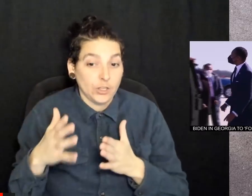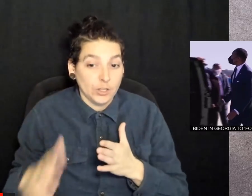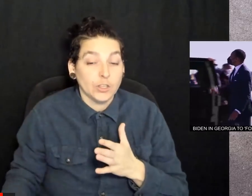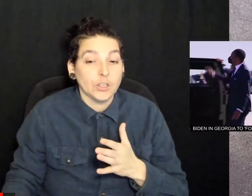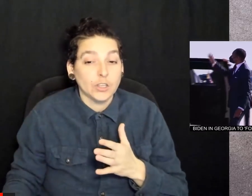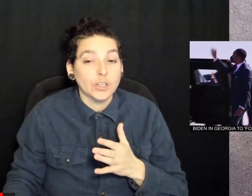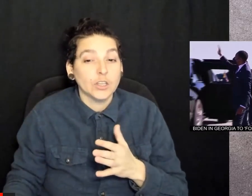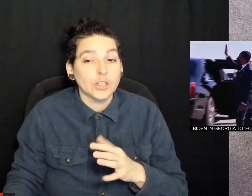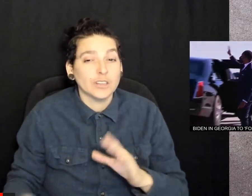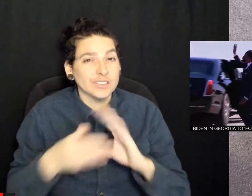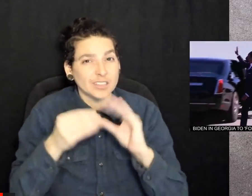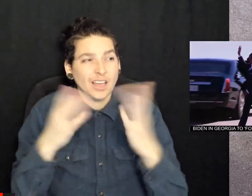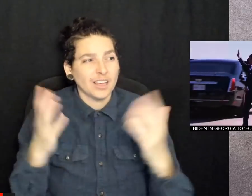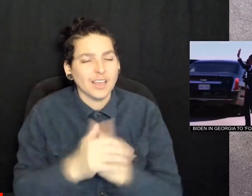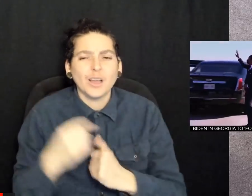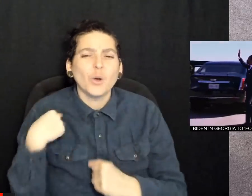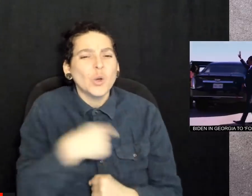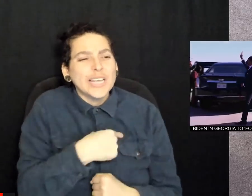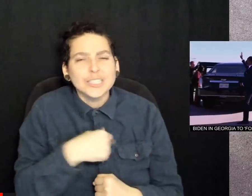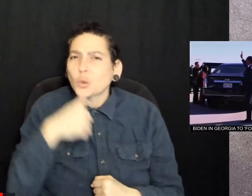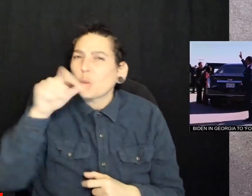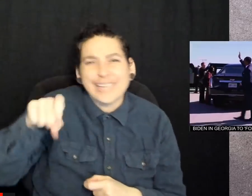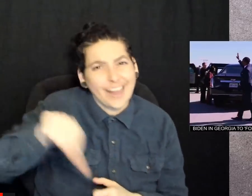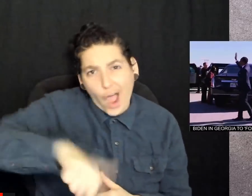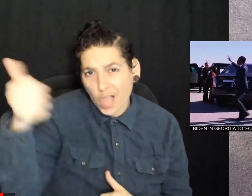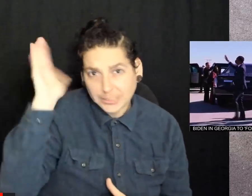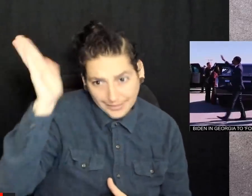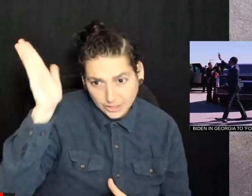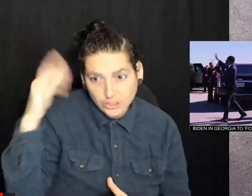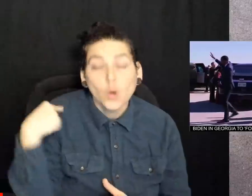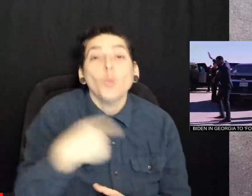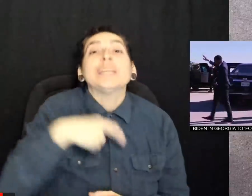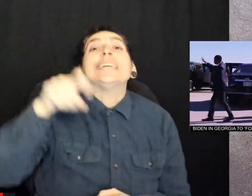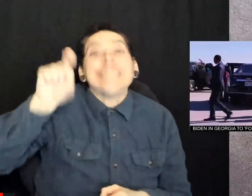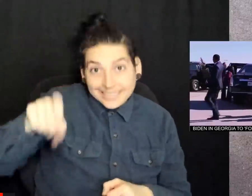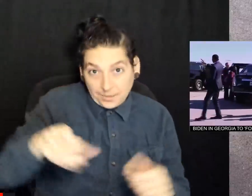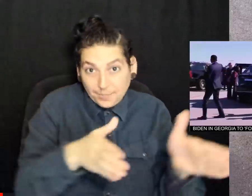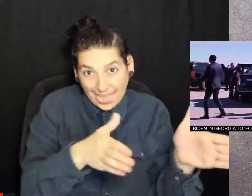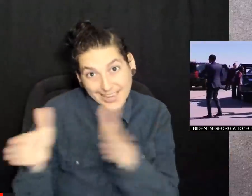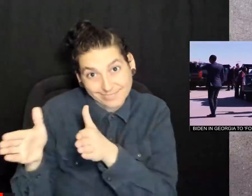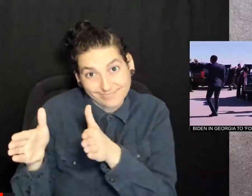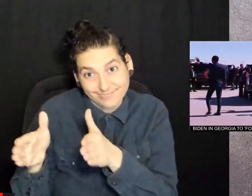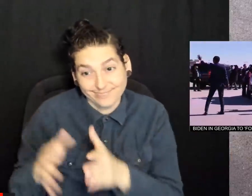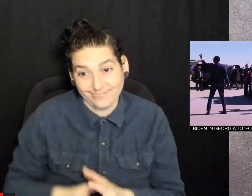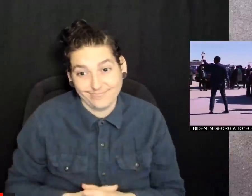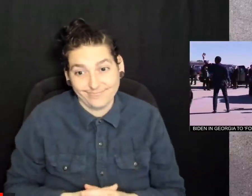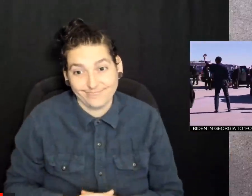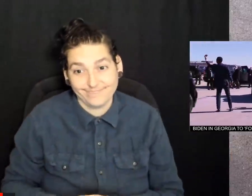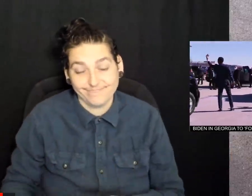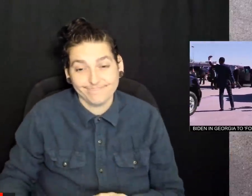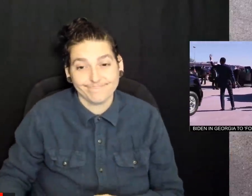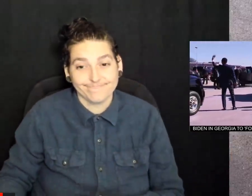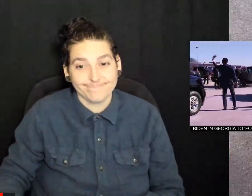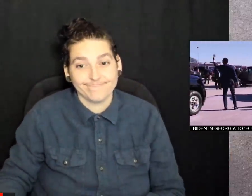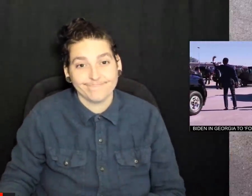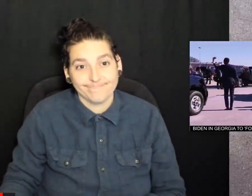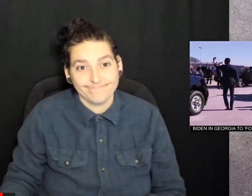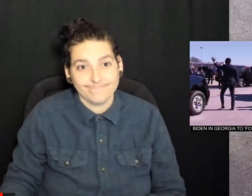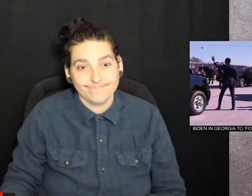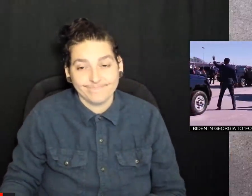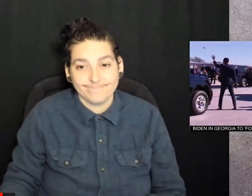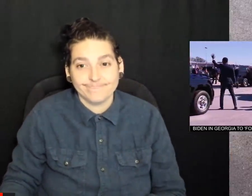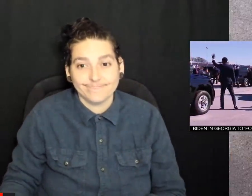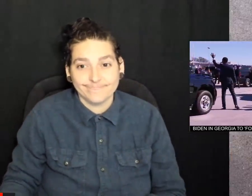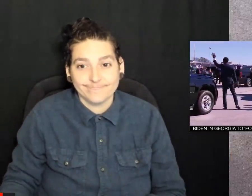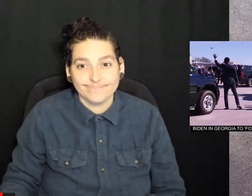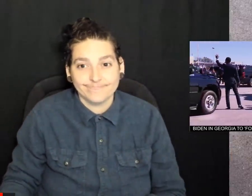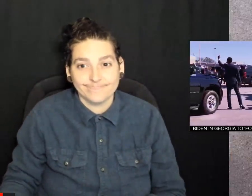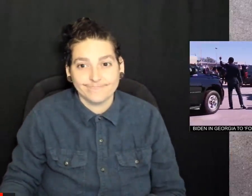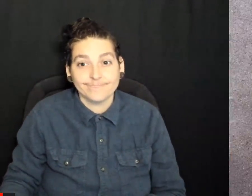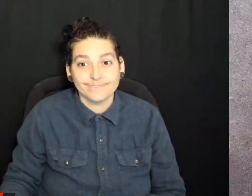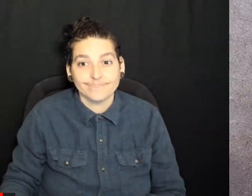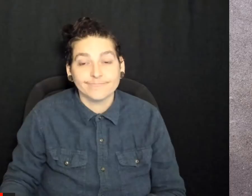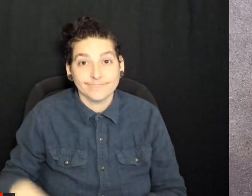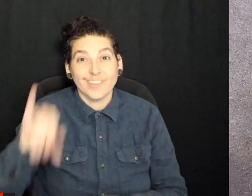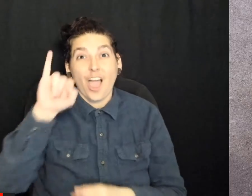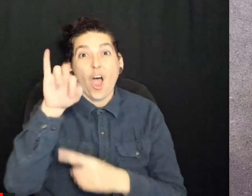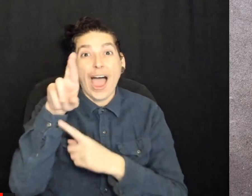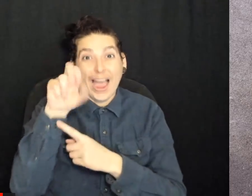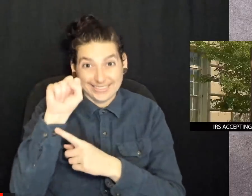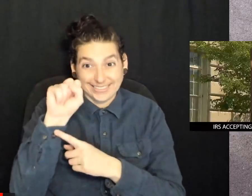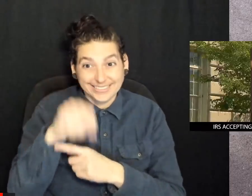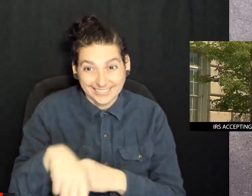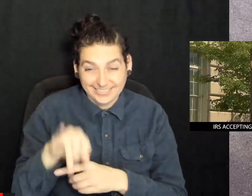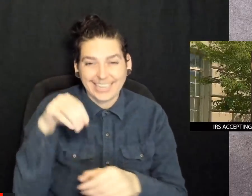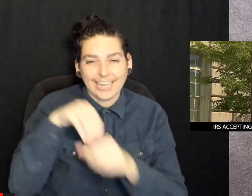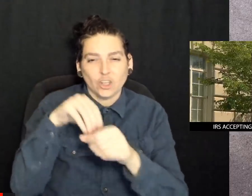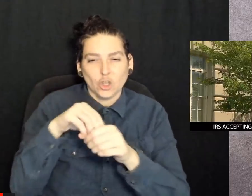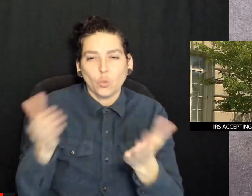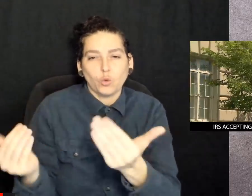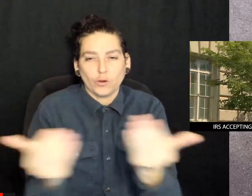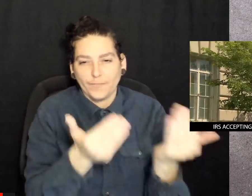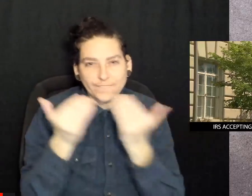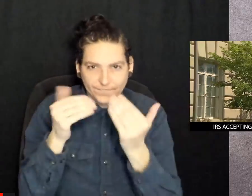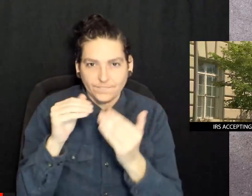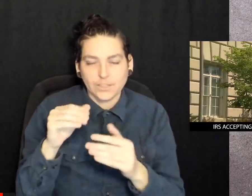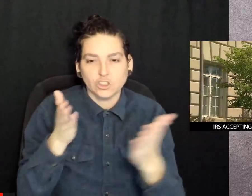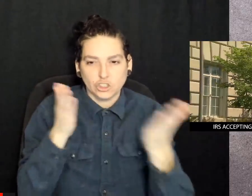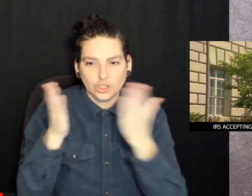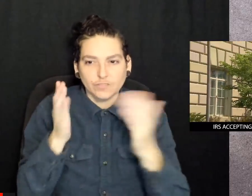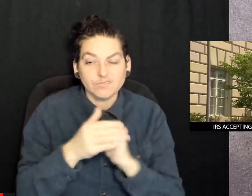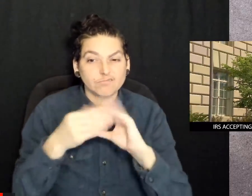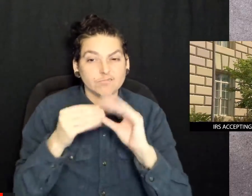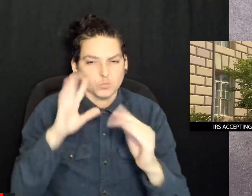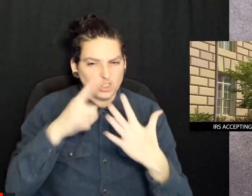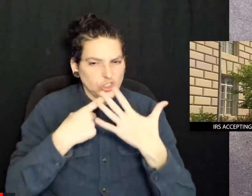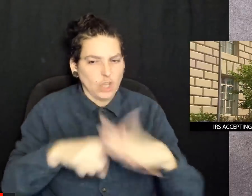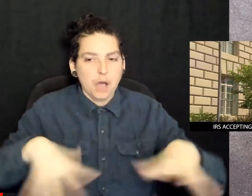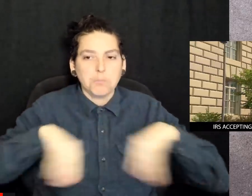one voting rights leader said we don't need another speech we need a plan